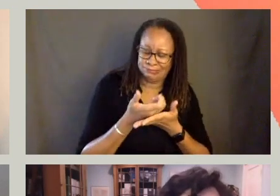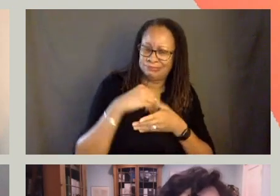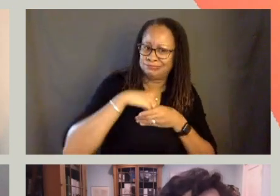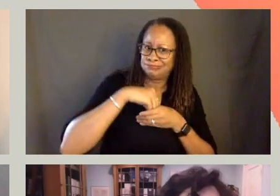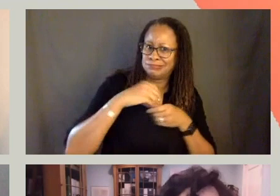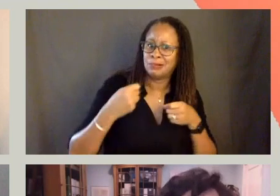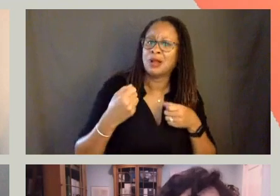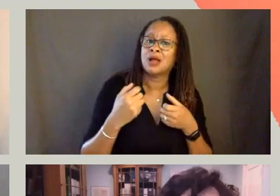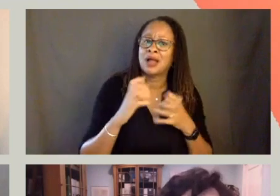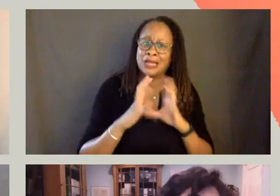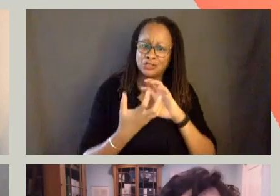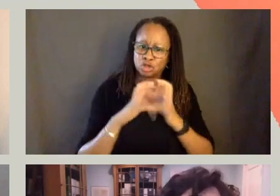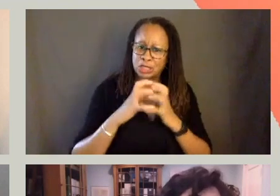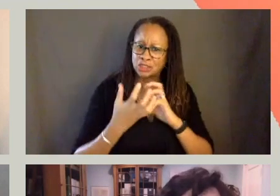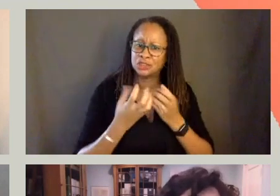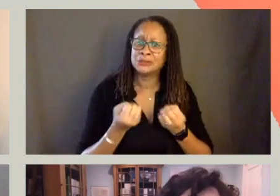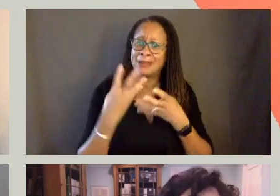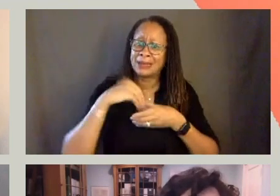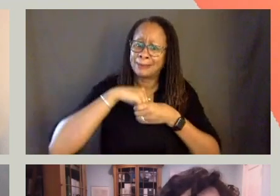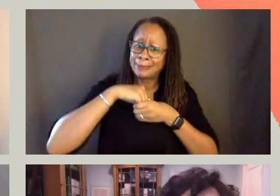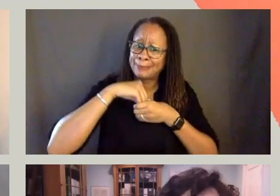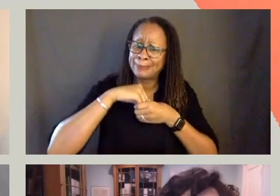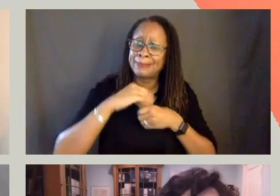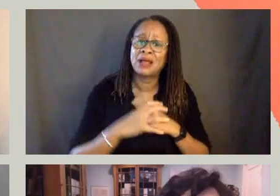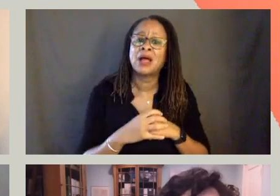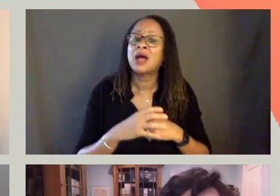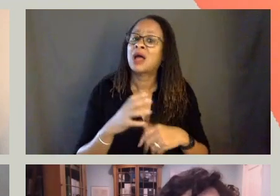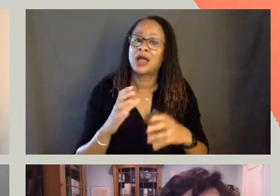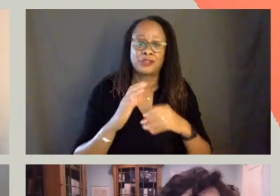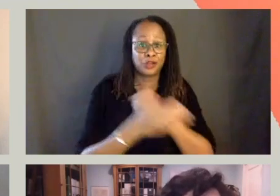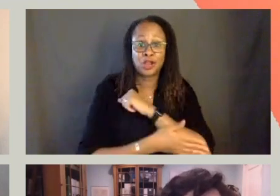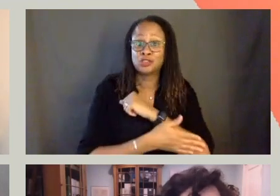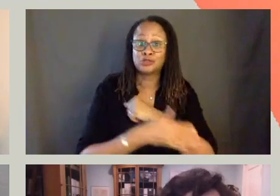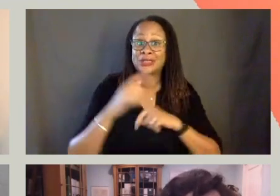at a time where in this country, the country doesn't seem to be able to hold more than just one, right?